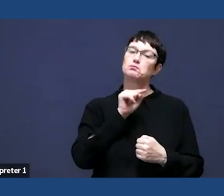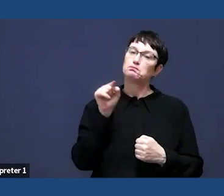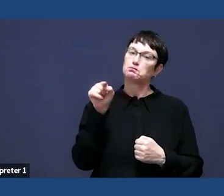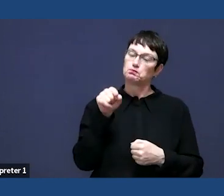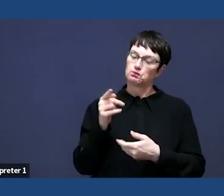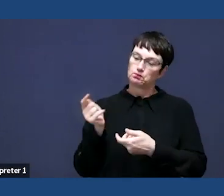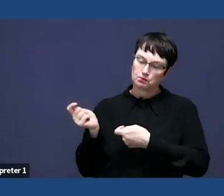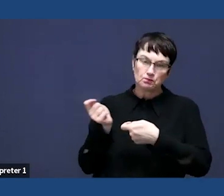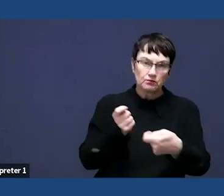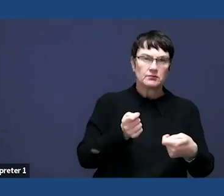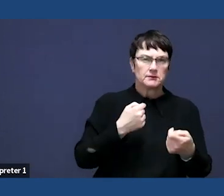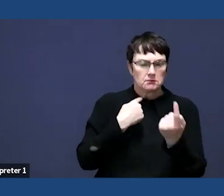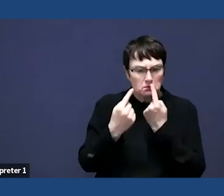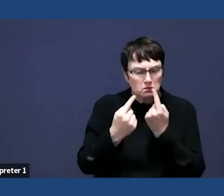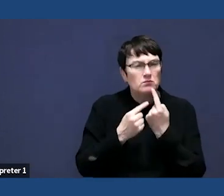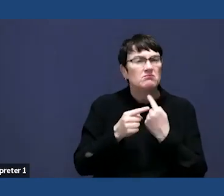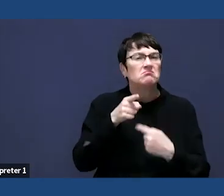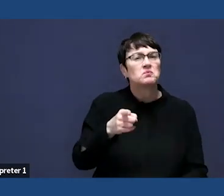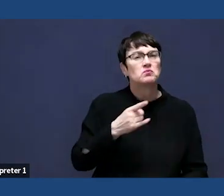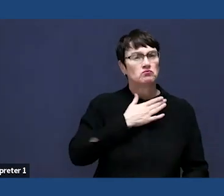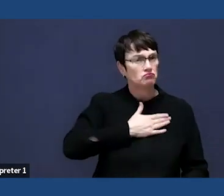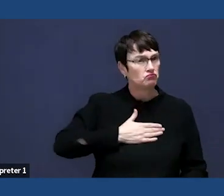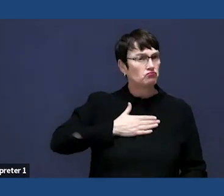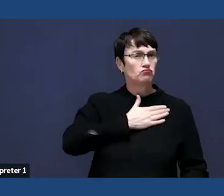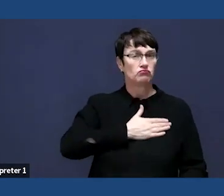She had a leadership role in the Government of her town.